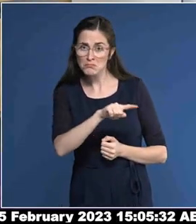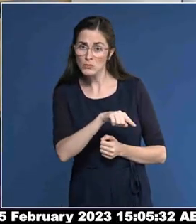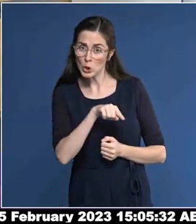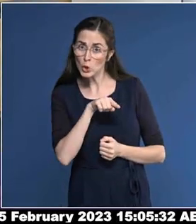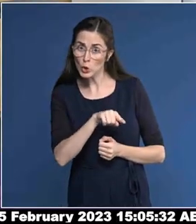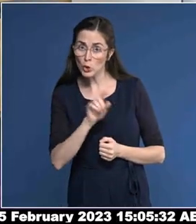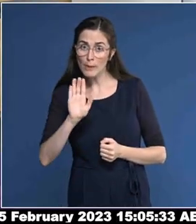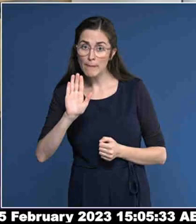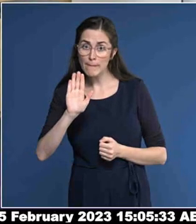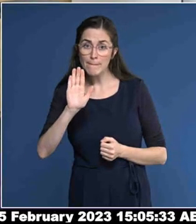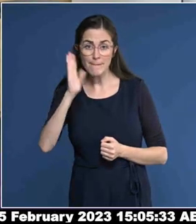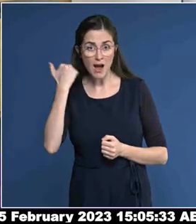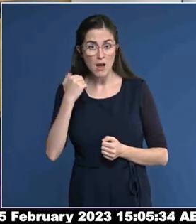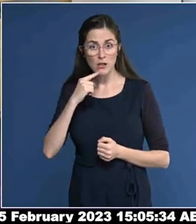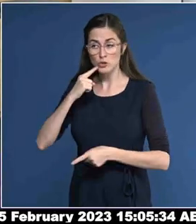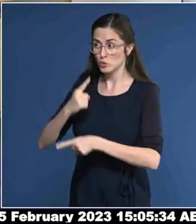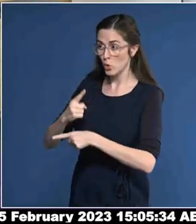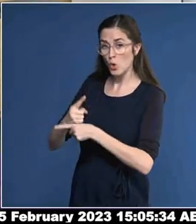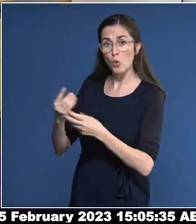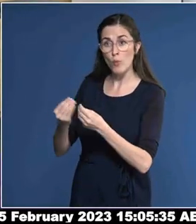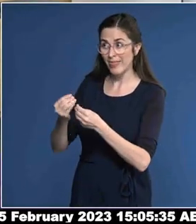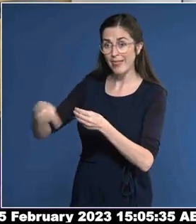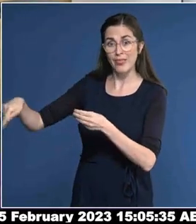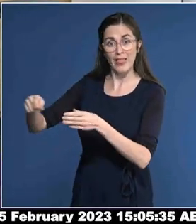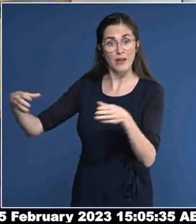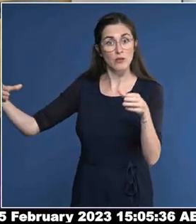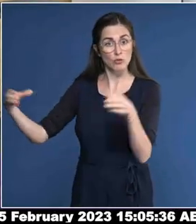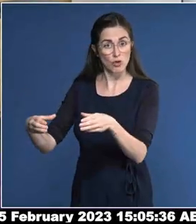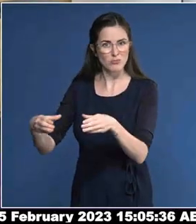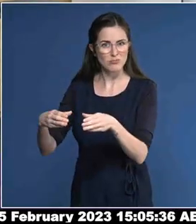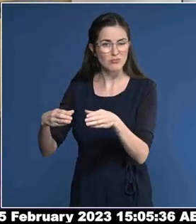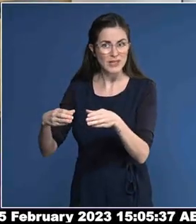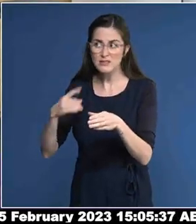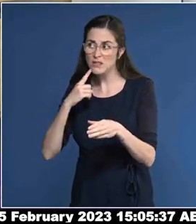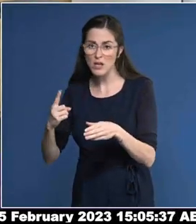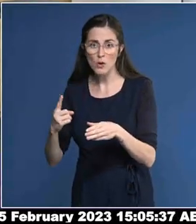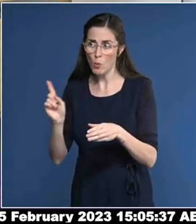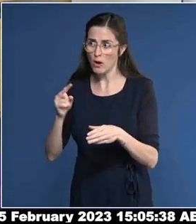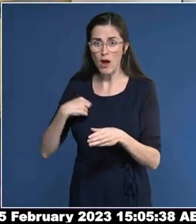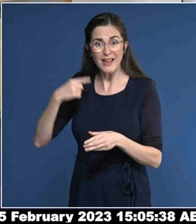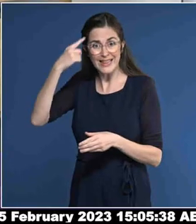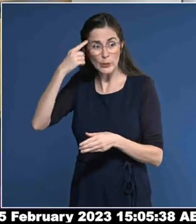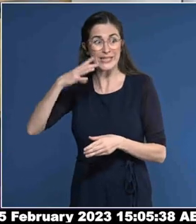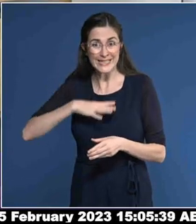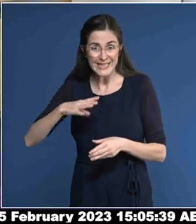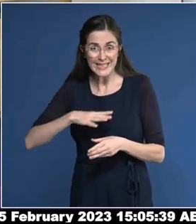say to the NDIS Commission, "This is what we think might need to improve at your end and